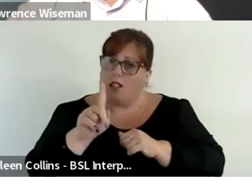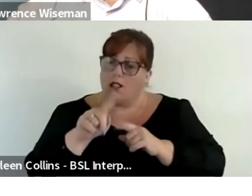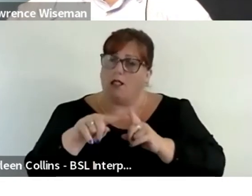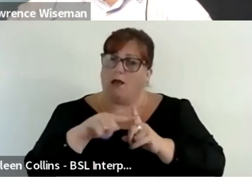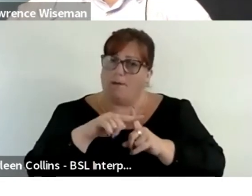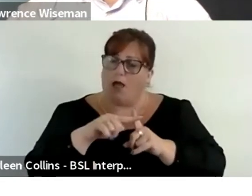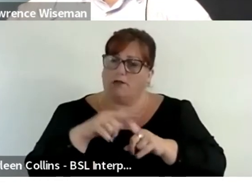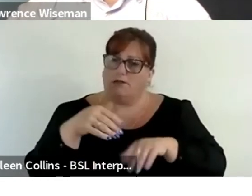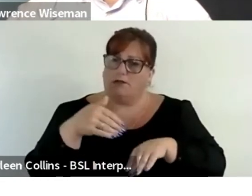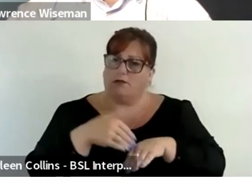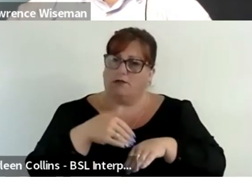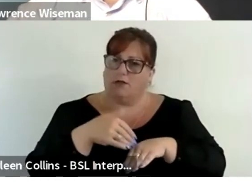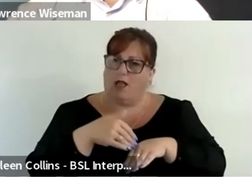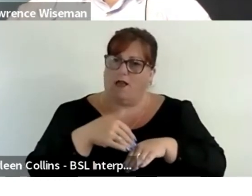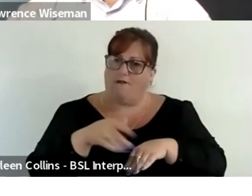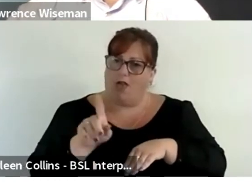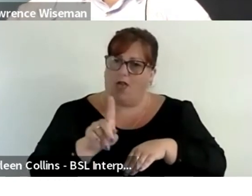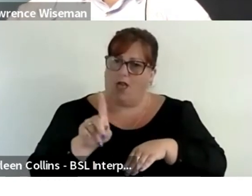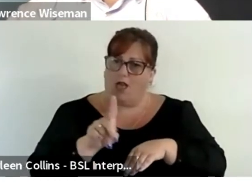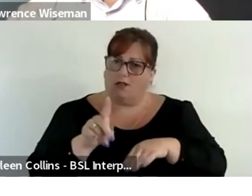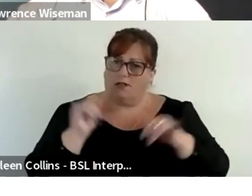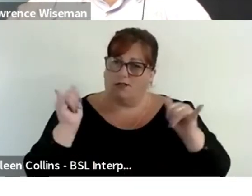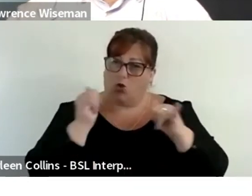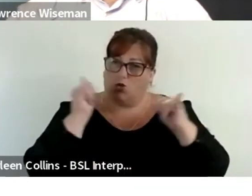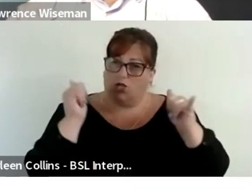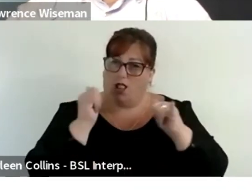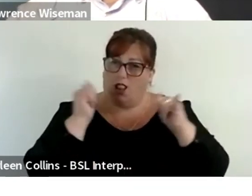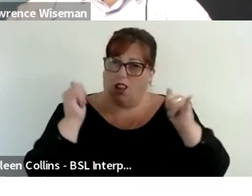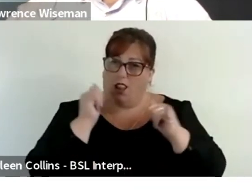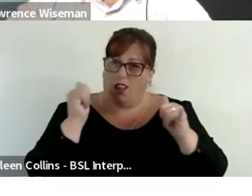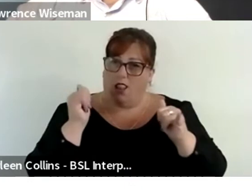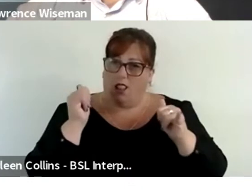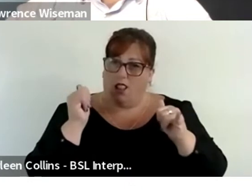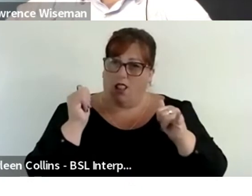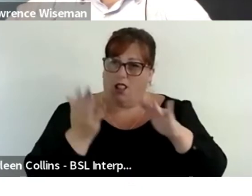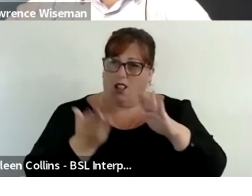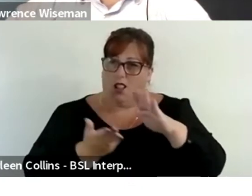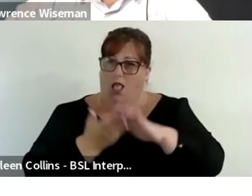Going out and drinking late in the evening is an exceptionally bad idea for me.